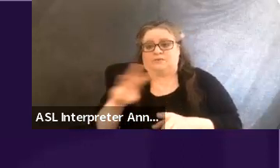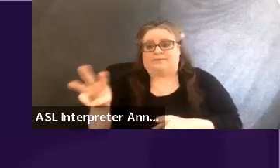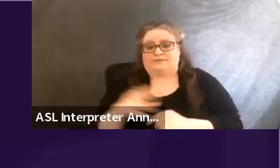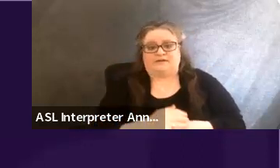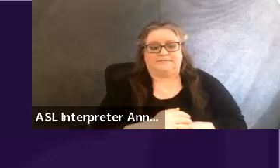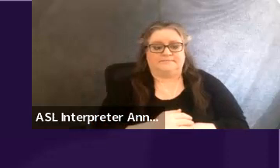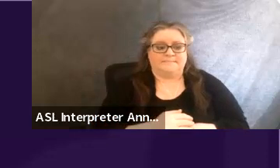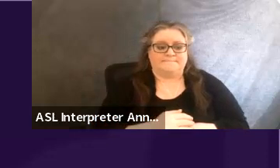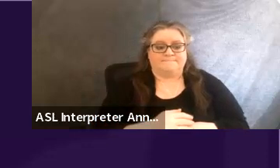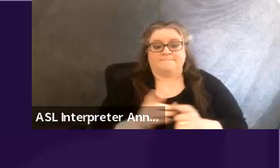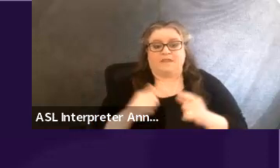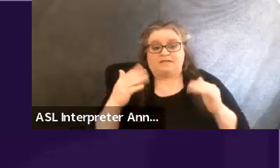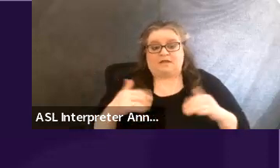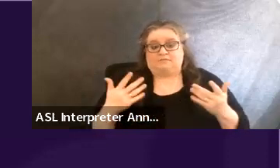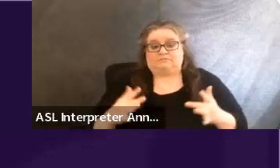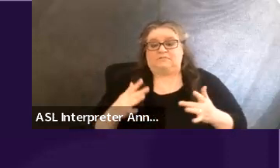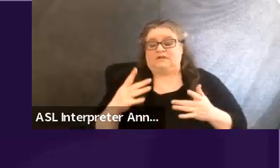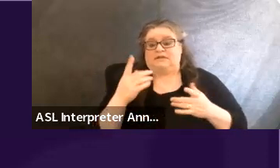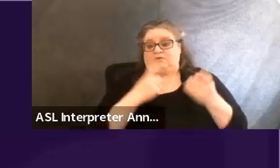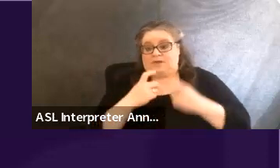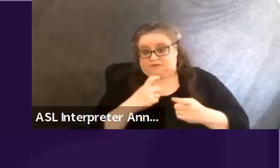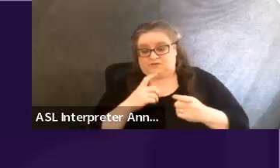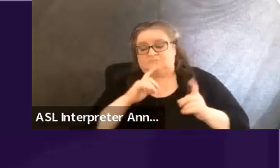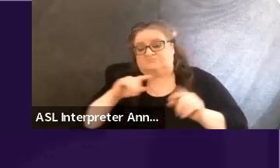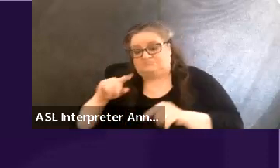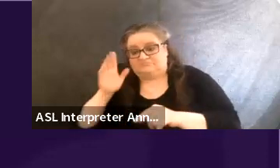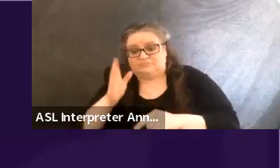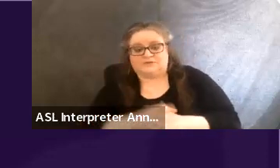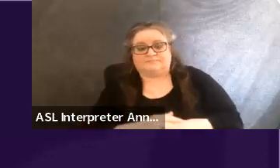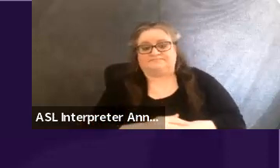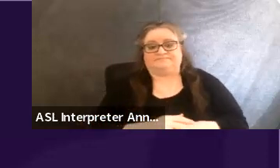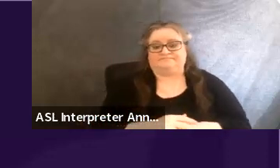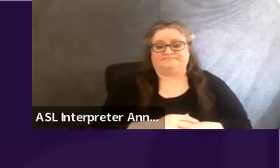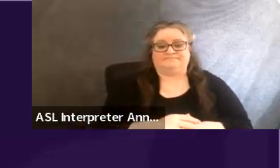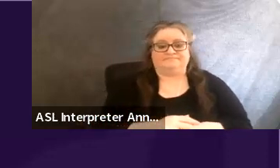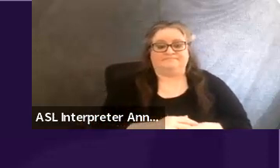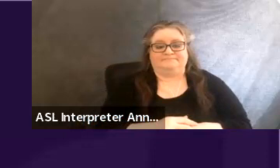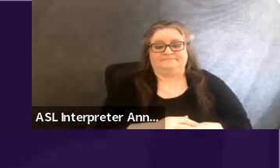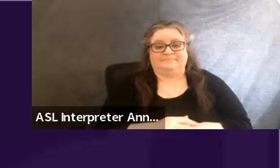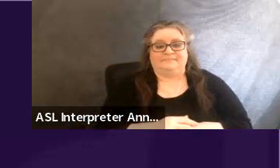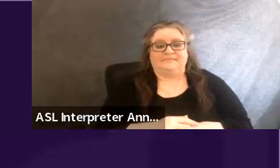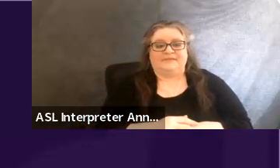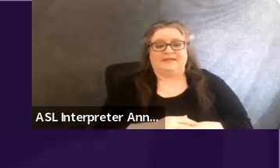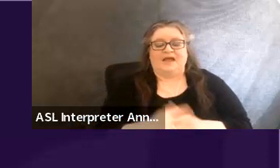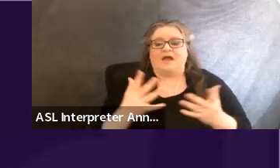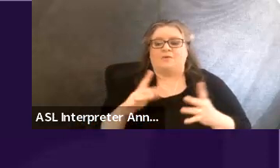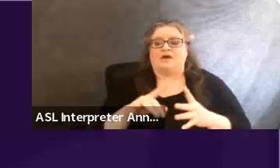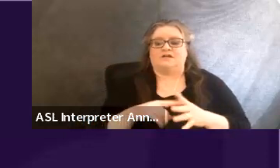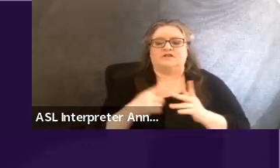And then we can go ahead and answer any questions that you might have. I'd like to begin by getting to know you